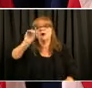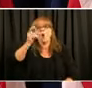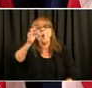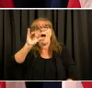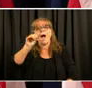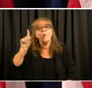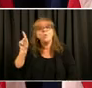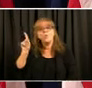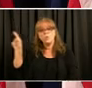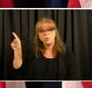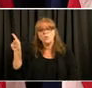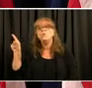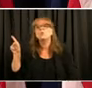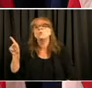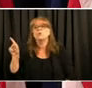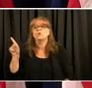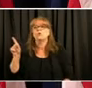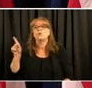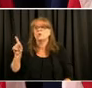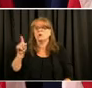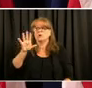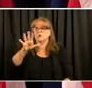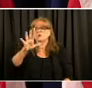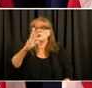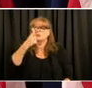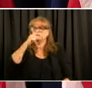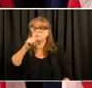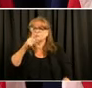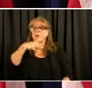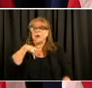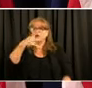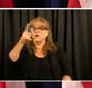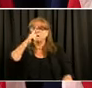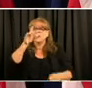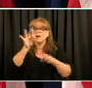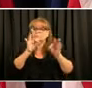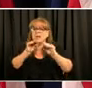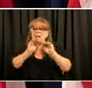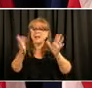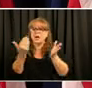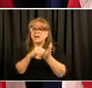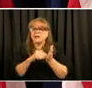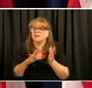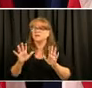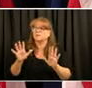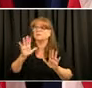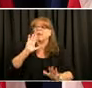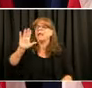when what again was the question if someone tested a positive for covert like the campus police uh